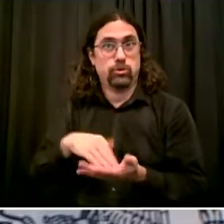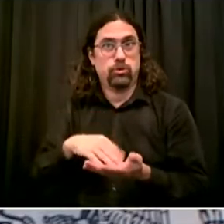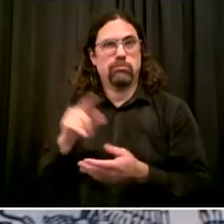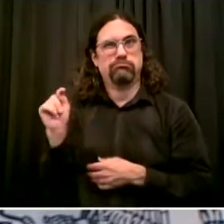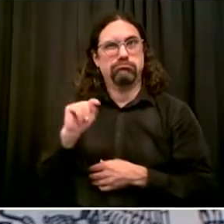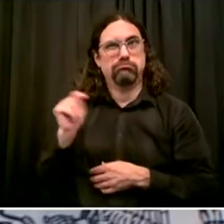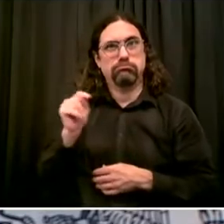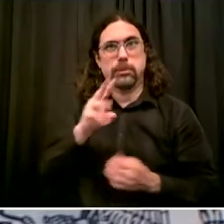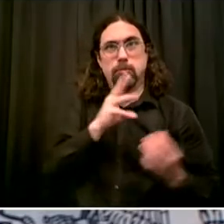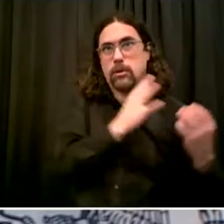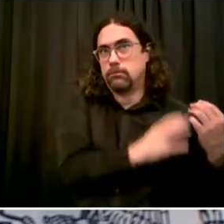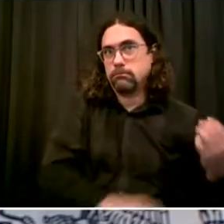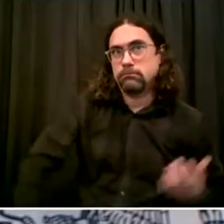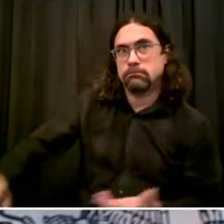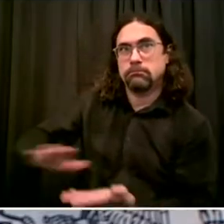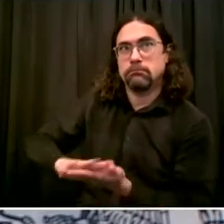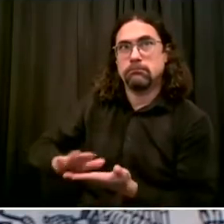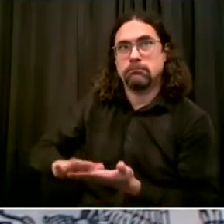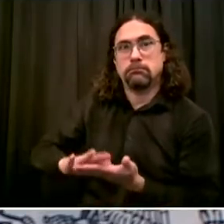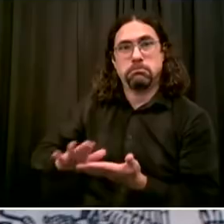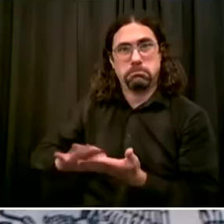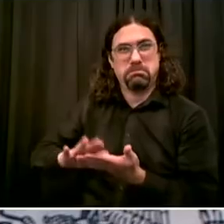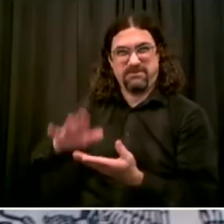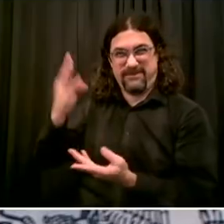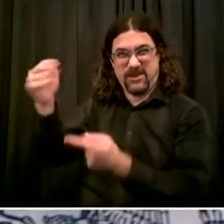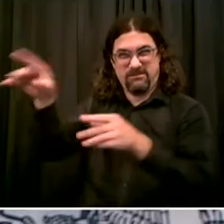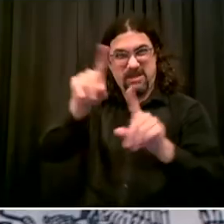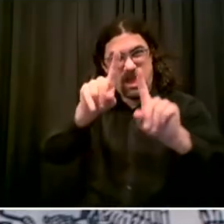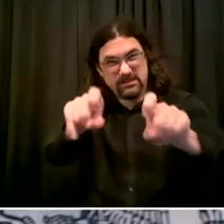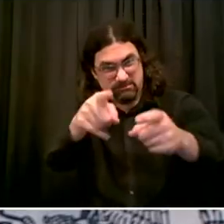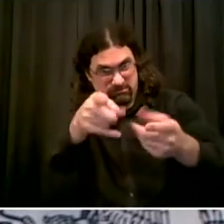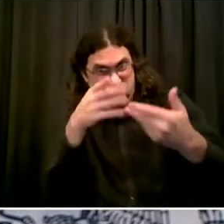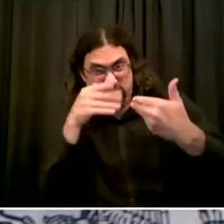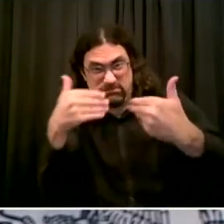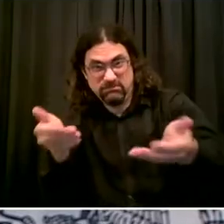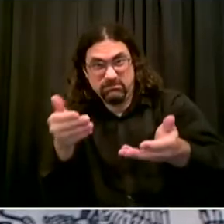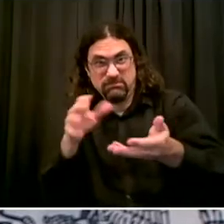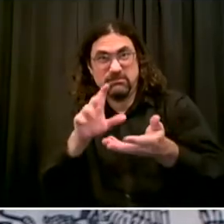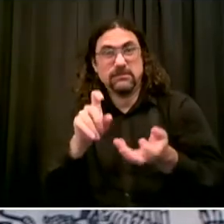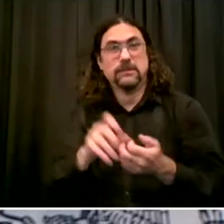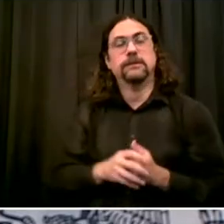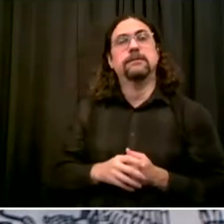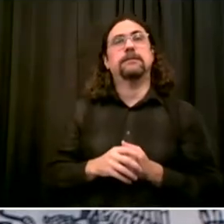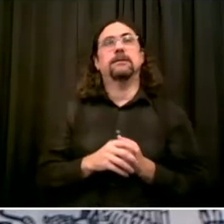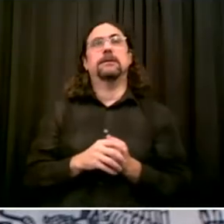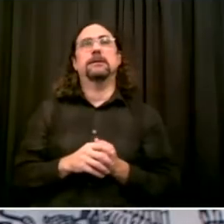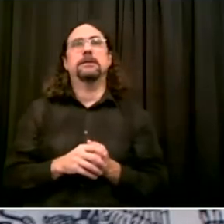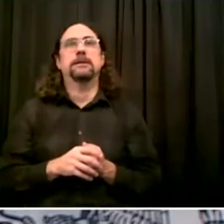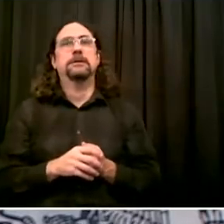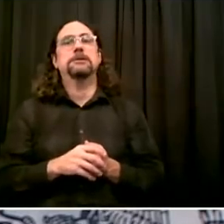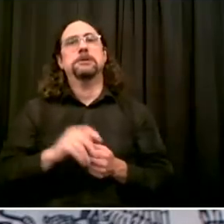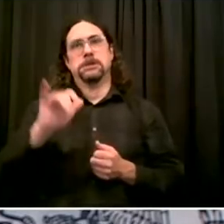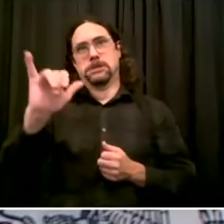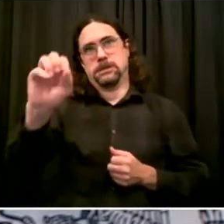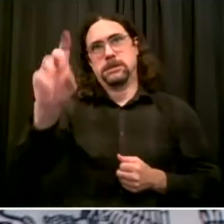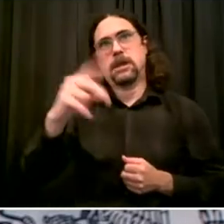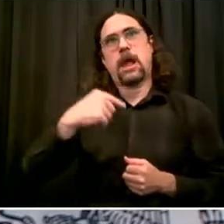I WILL TELL YOU, DOCTOR VARMA, THIS IS on OeF THE ATPHS WE HAVE BEEN ON AND T IIS one OF THE INDICATORS